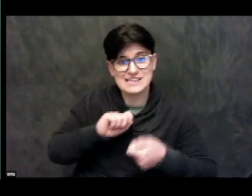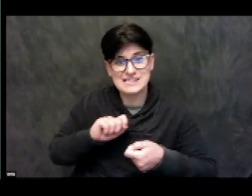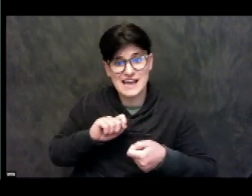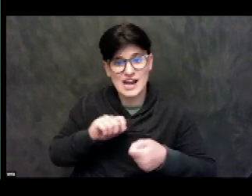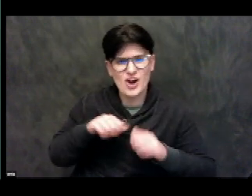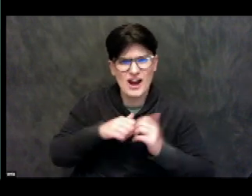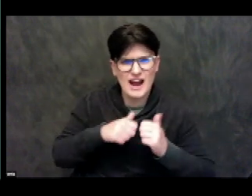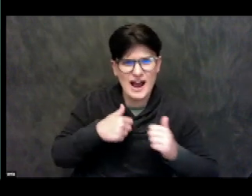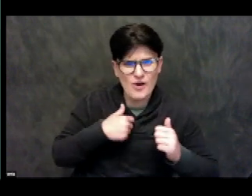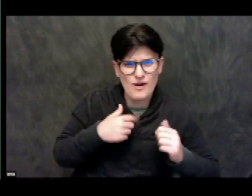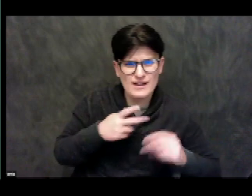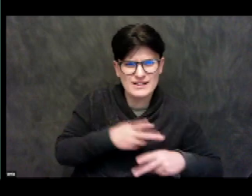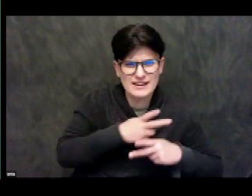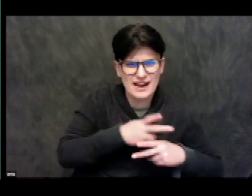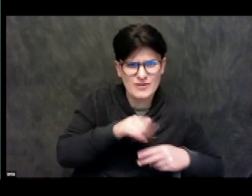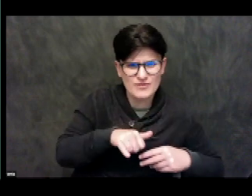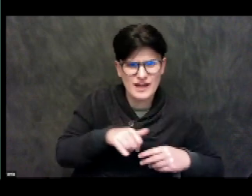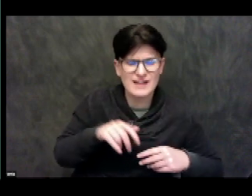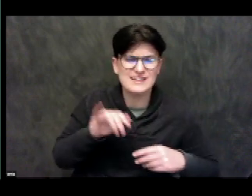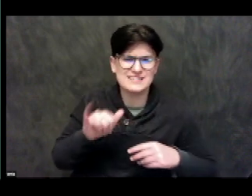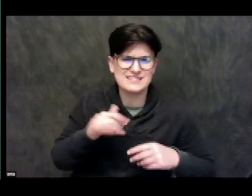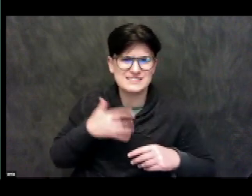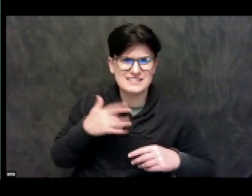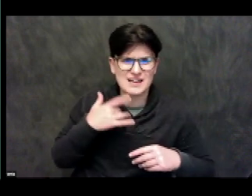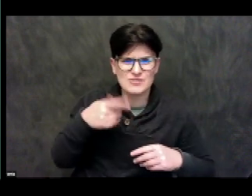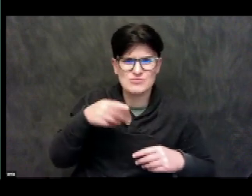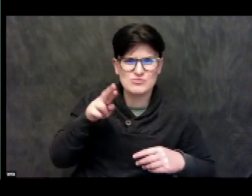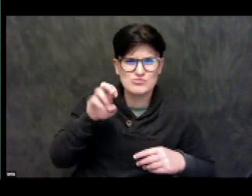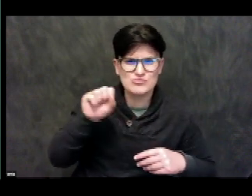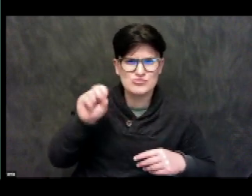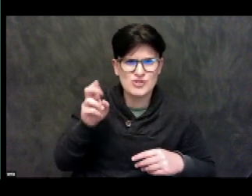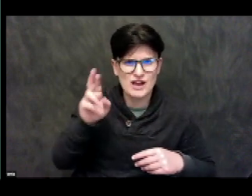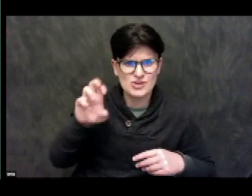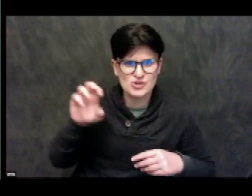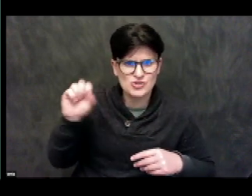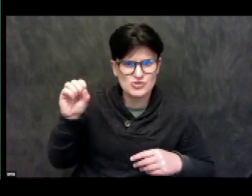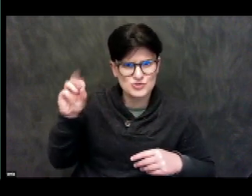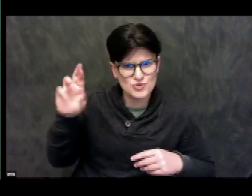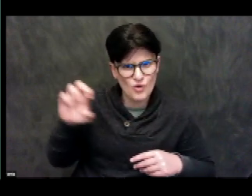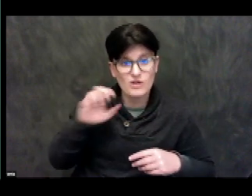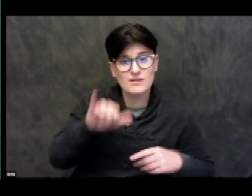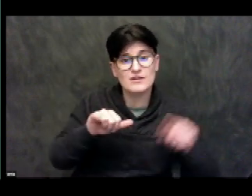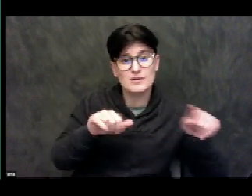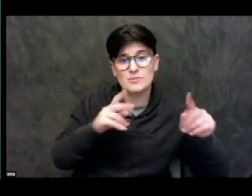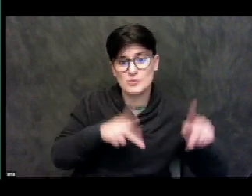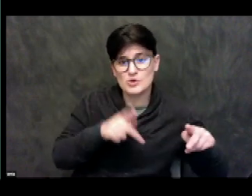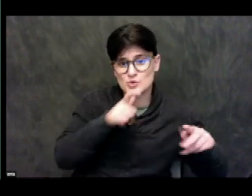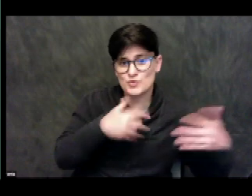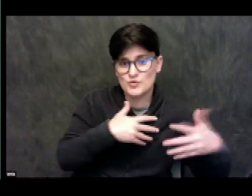That's someone who's really fearful of e vaginal delivery. Then another, I wanted to avoid a C section.